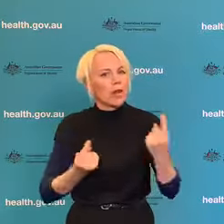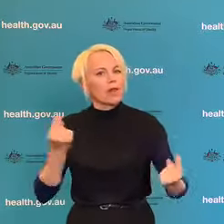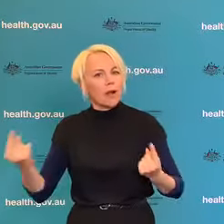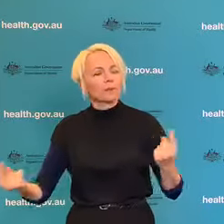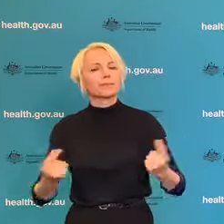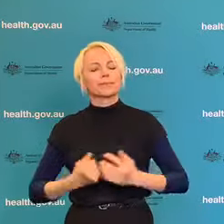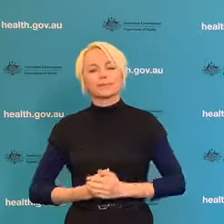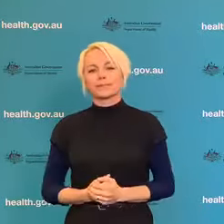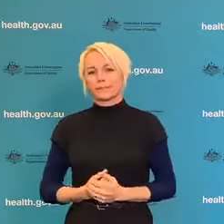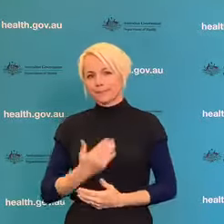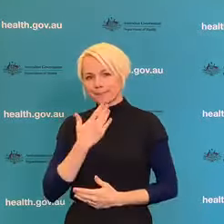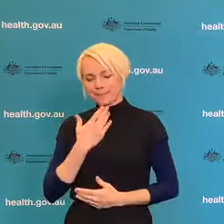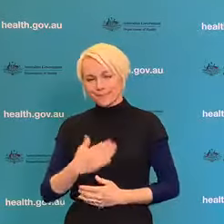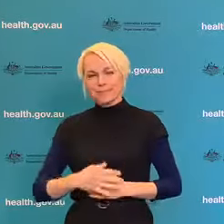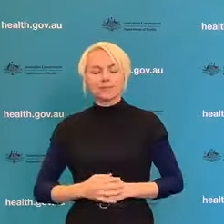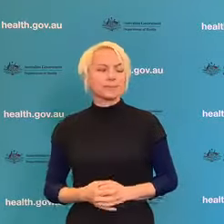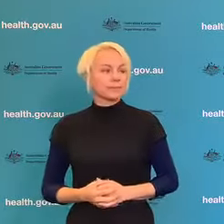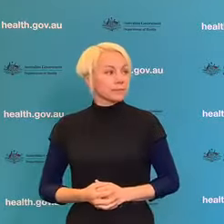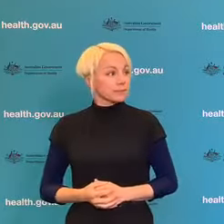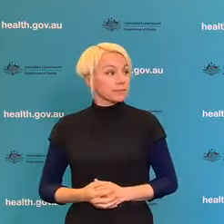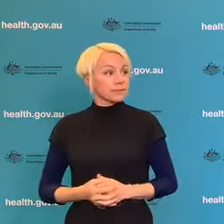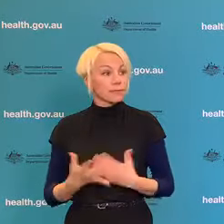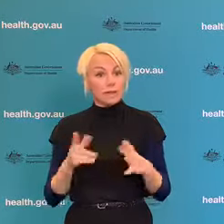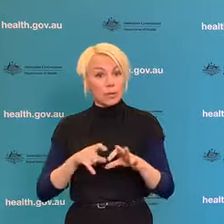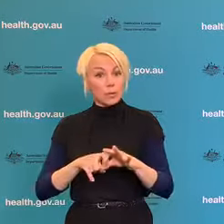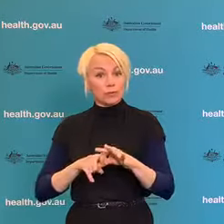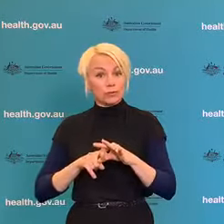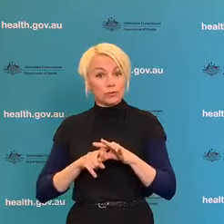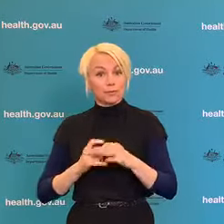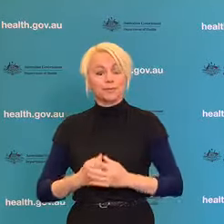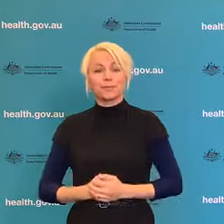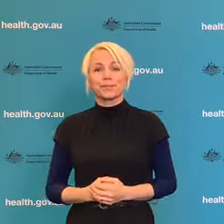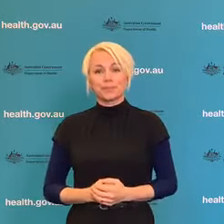Thank you. thanks Sarah. Any other questions? OK. Thanks.